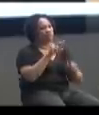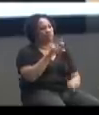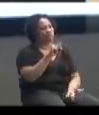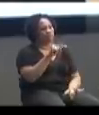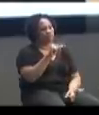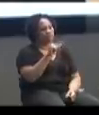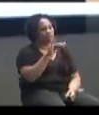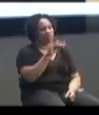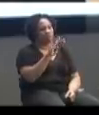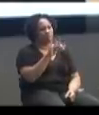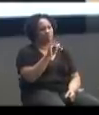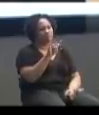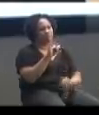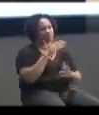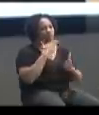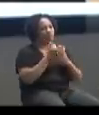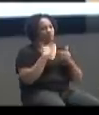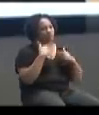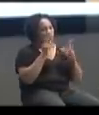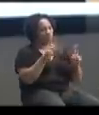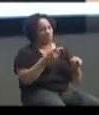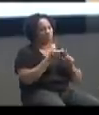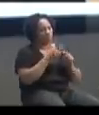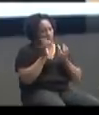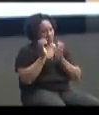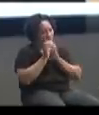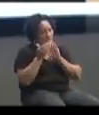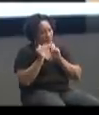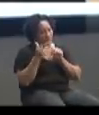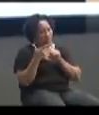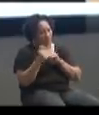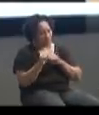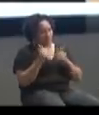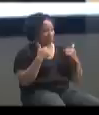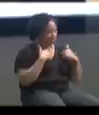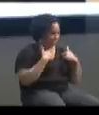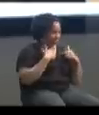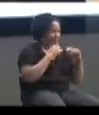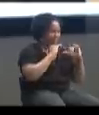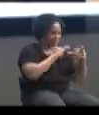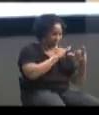IT'S GREAT TO HAVE SOMEONE FROM SMALLTOWN GEORGIA, HAVING MYSELF